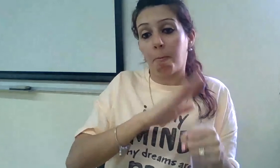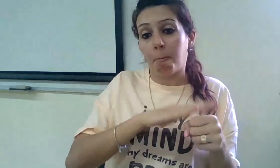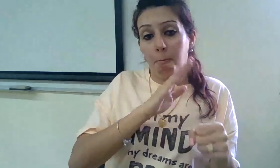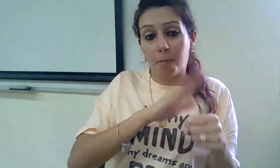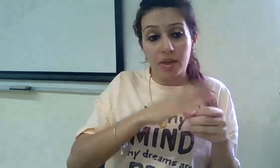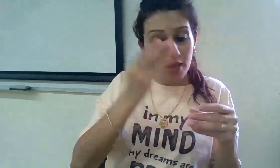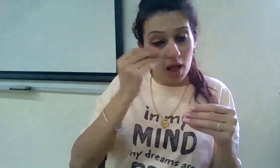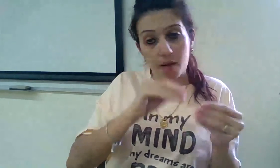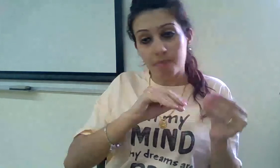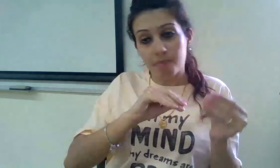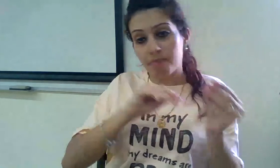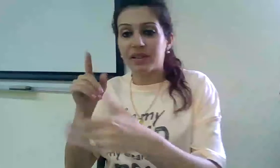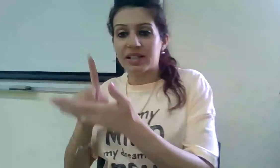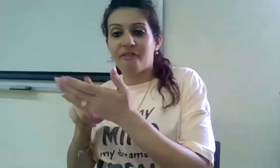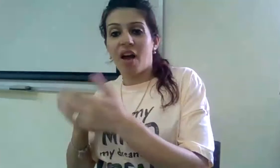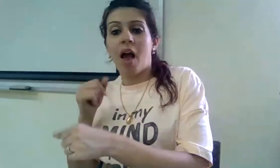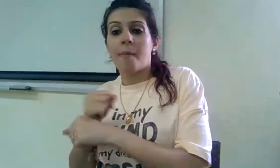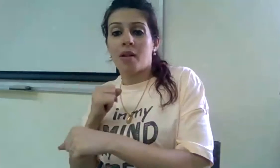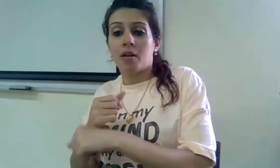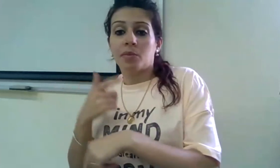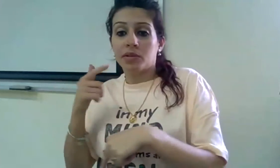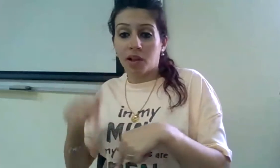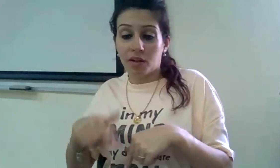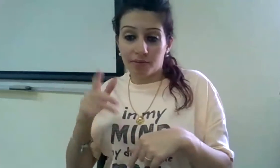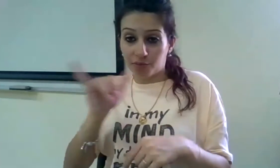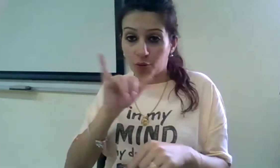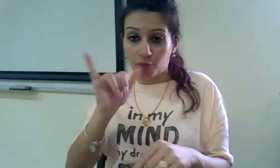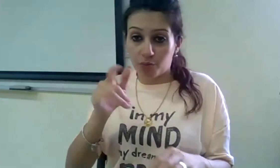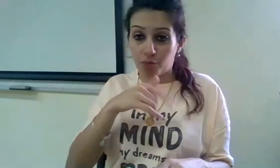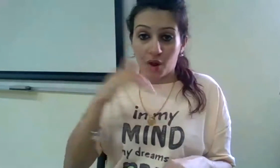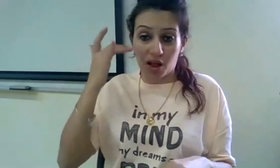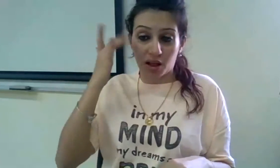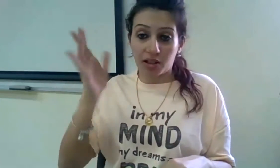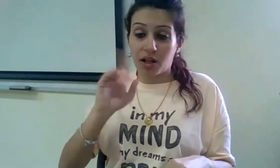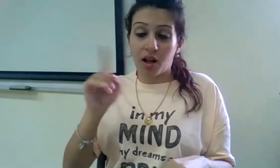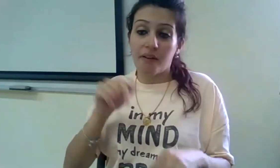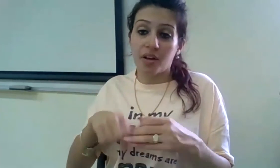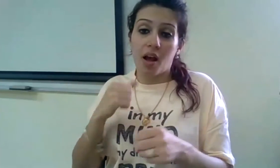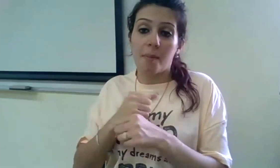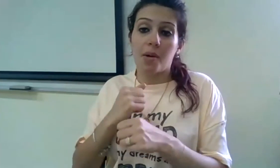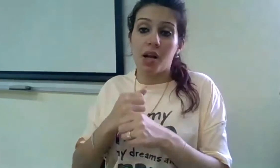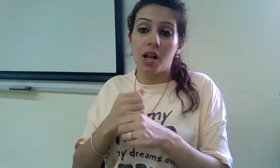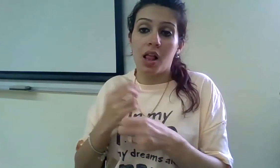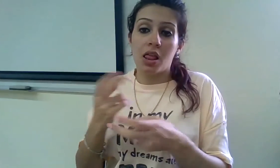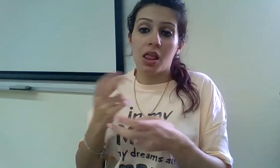to establish a methodology that is right for the Jordan context.